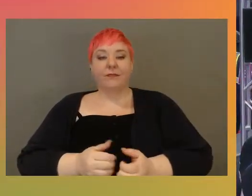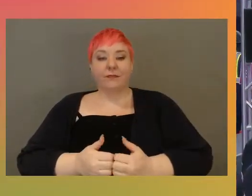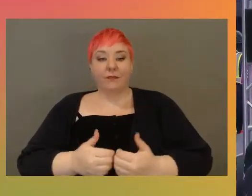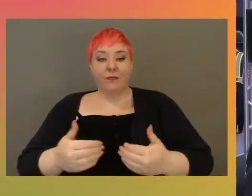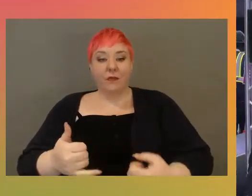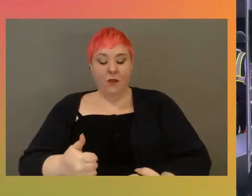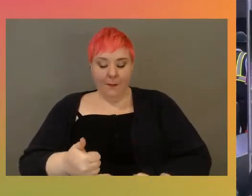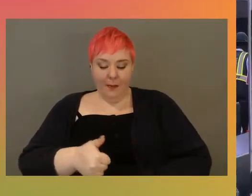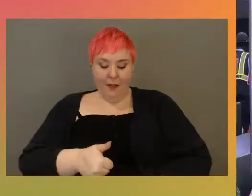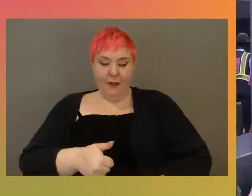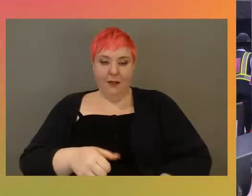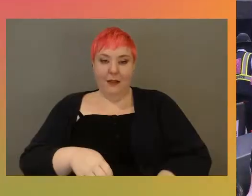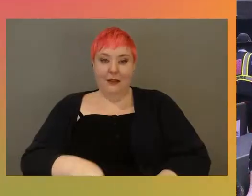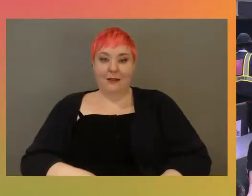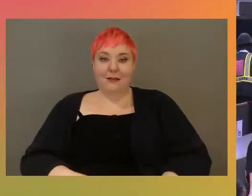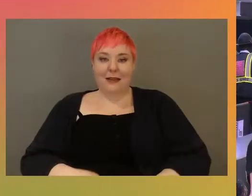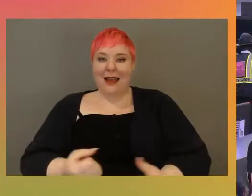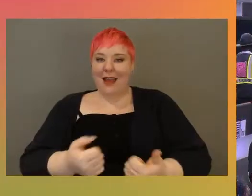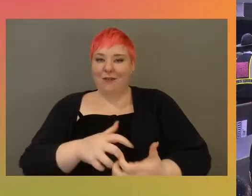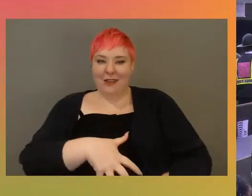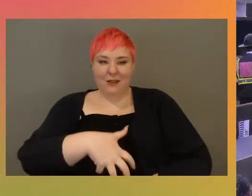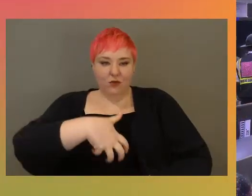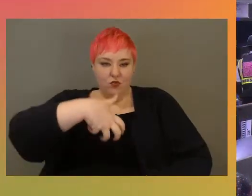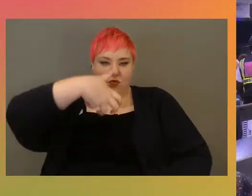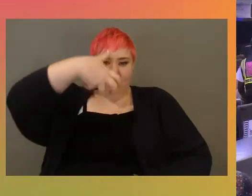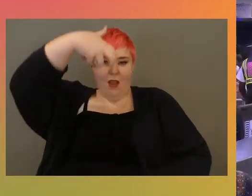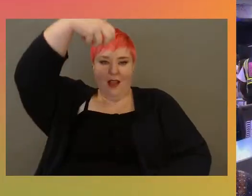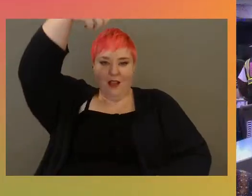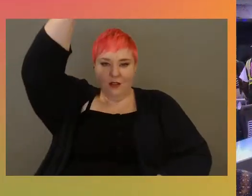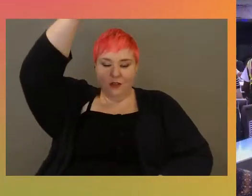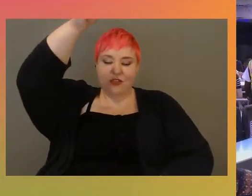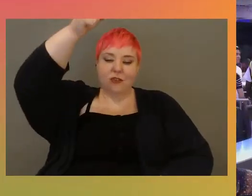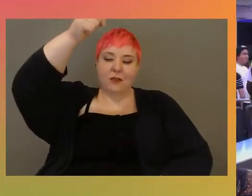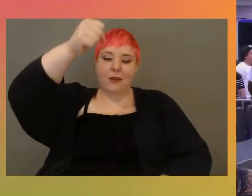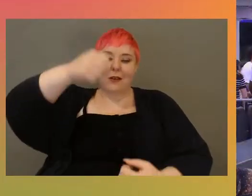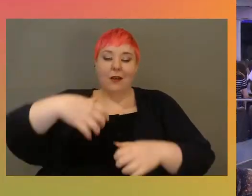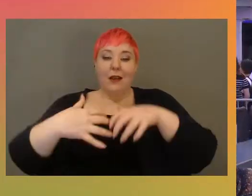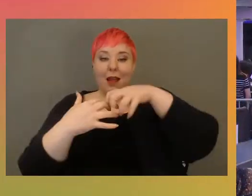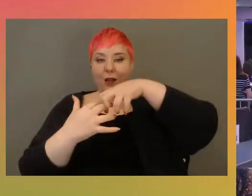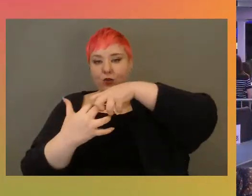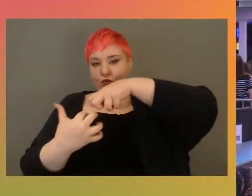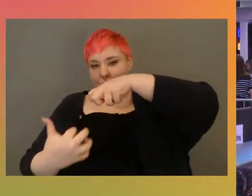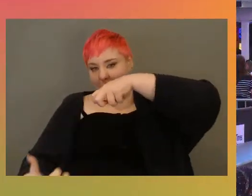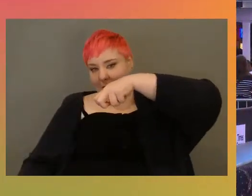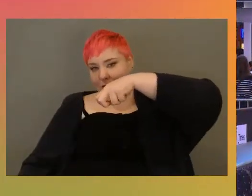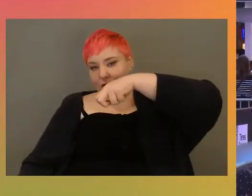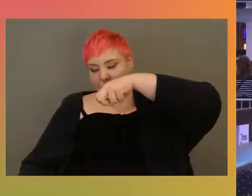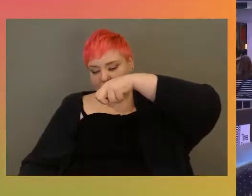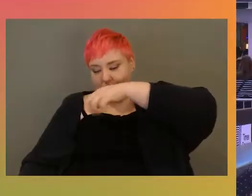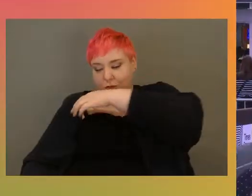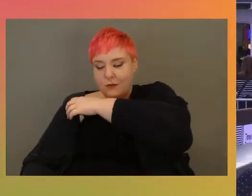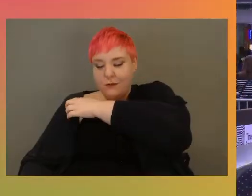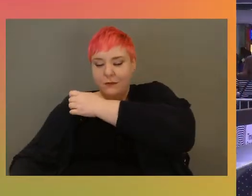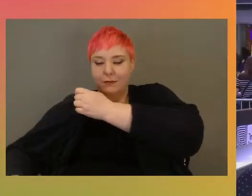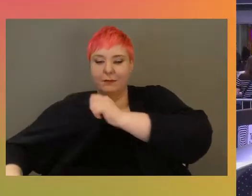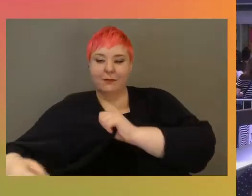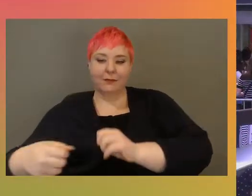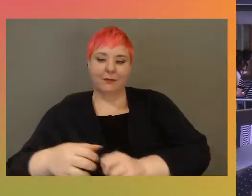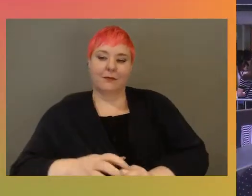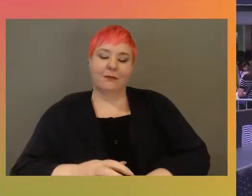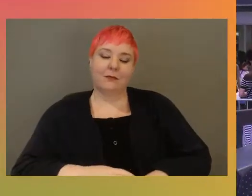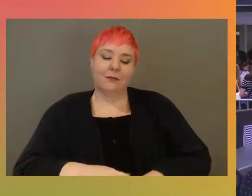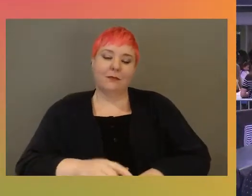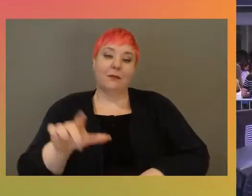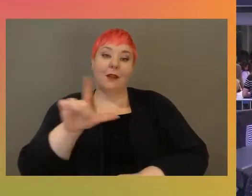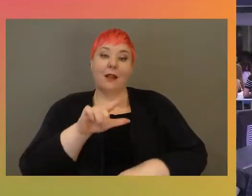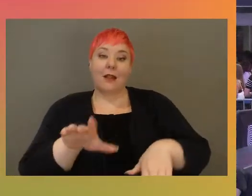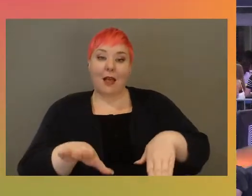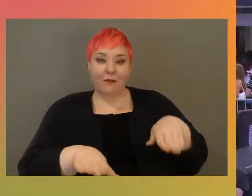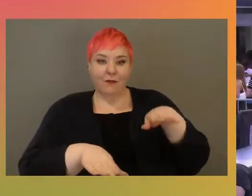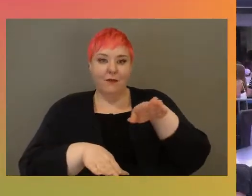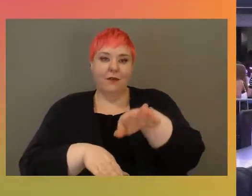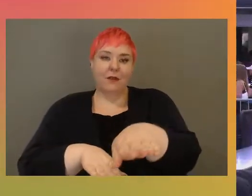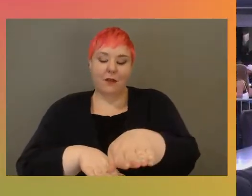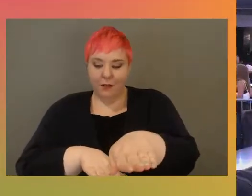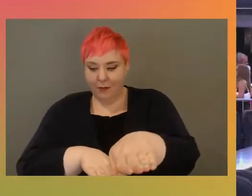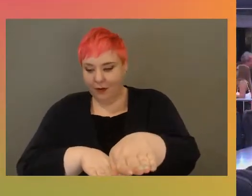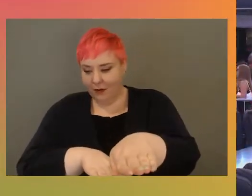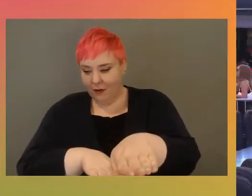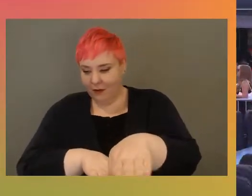STRETCH THE ARMS. FROM THE